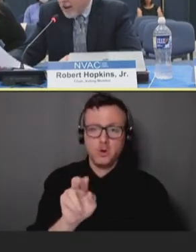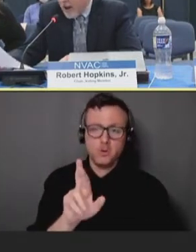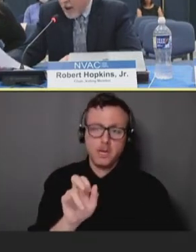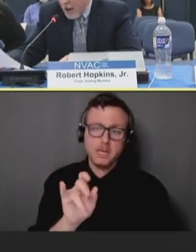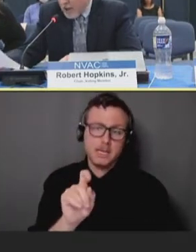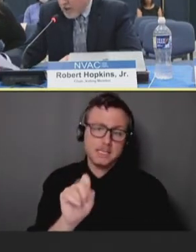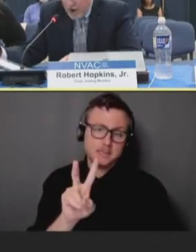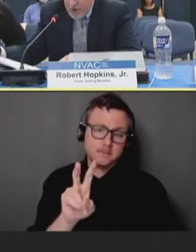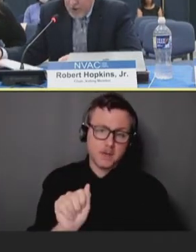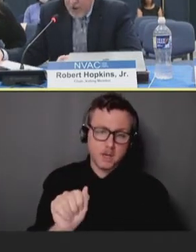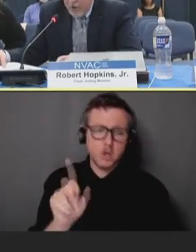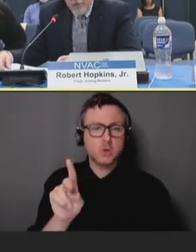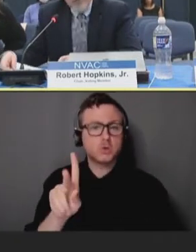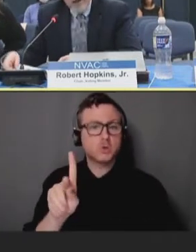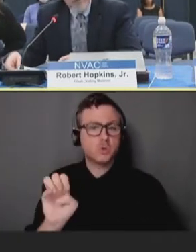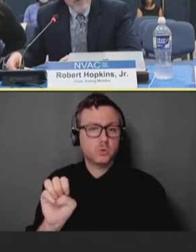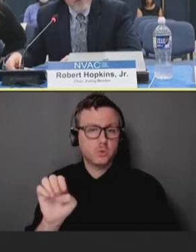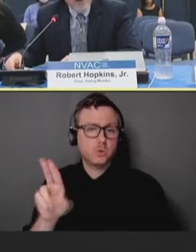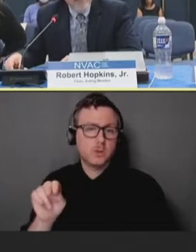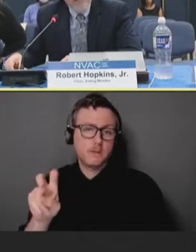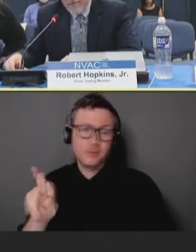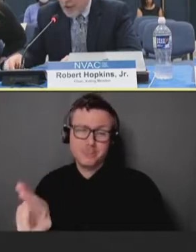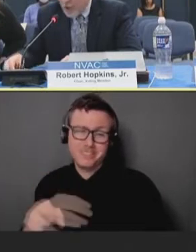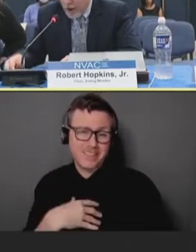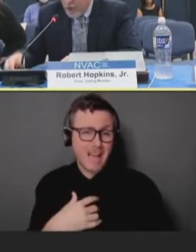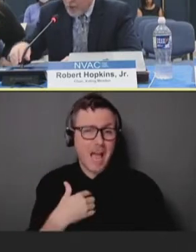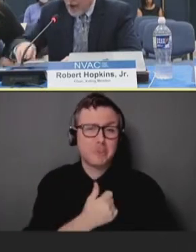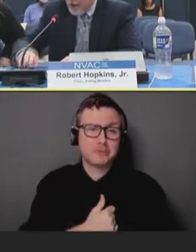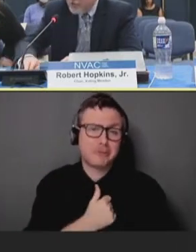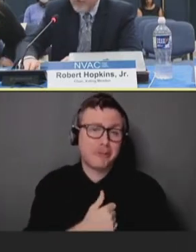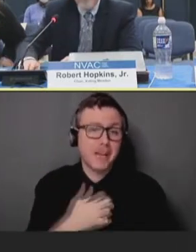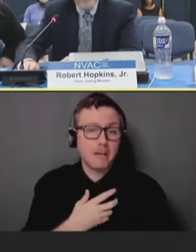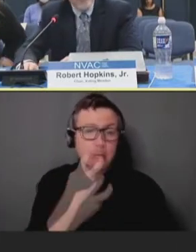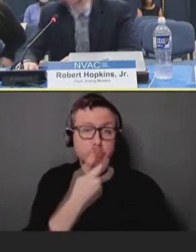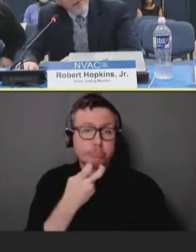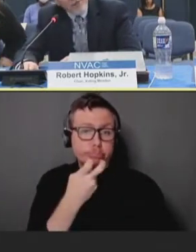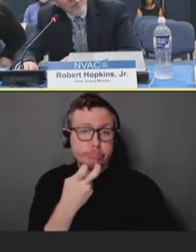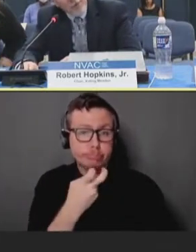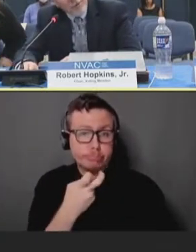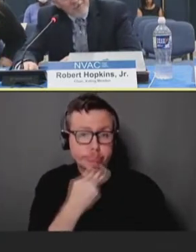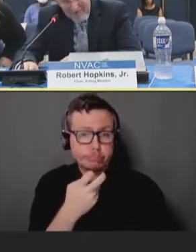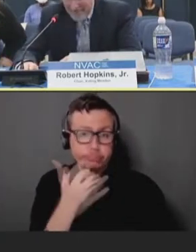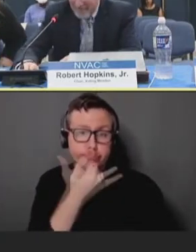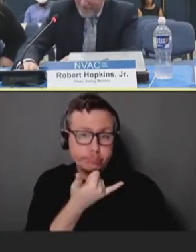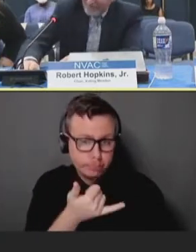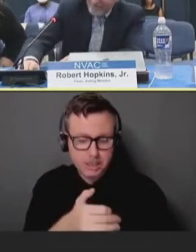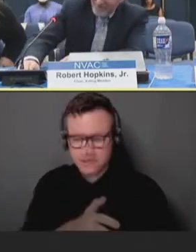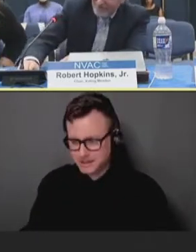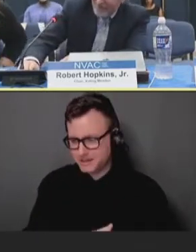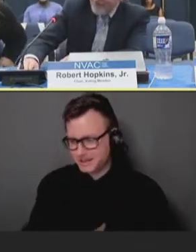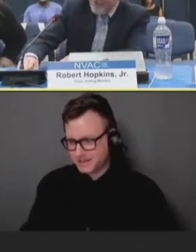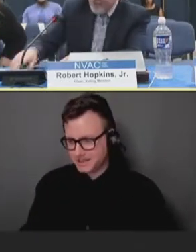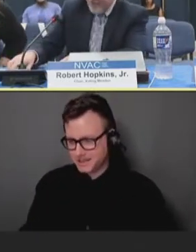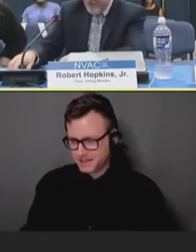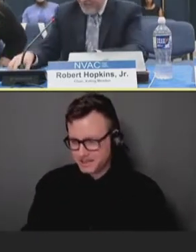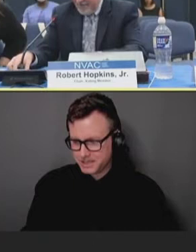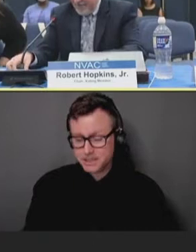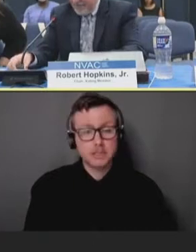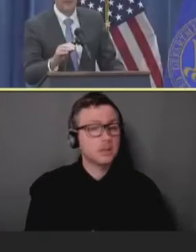And I apologize to those whose names I may have incorrectly pronounced. You have the floor, sir. Paul Schulz: Thank you very much. It's a real honor to be here today.